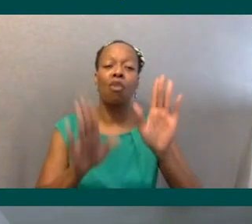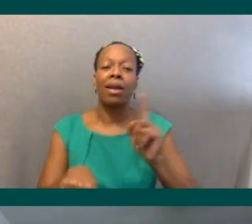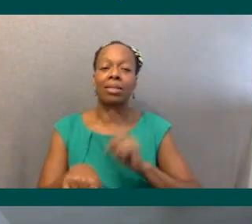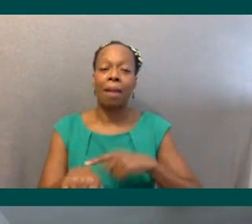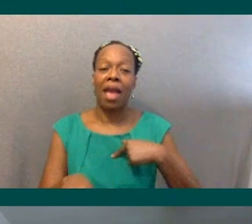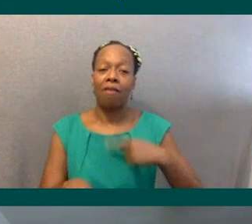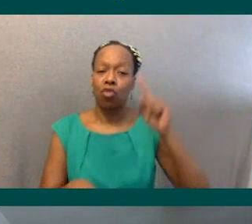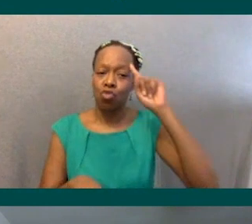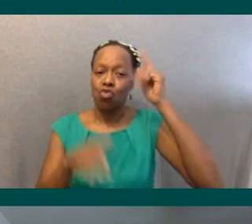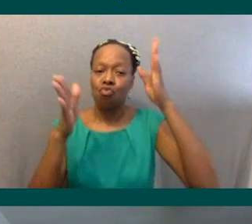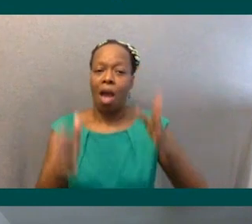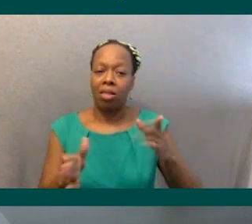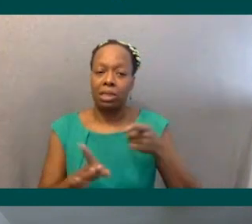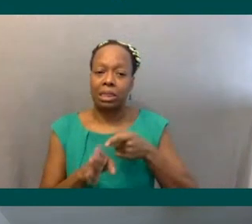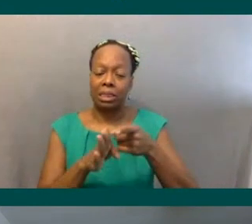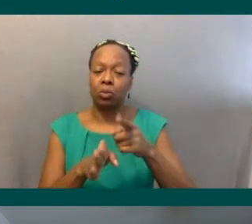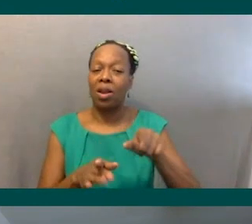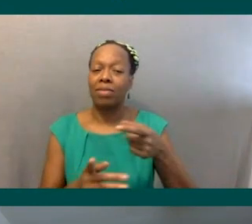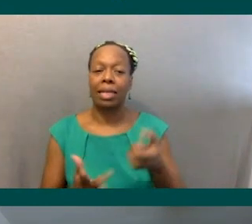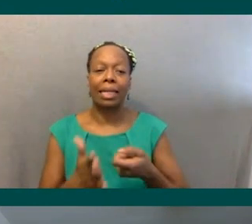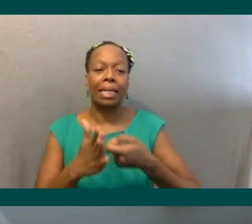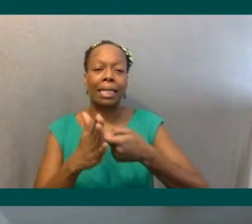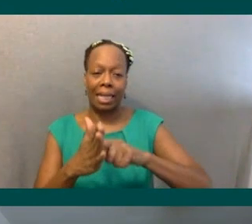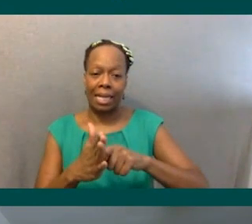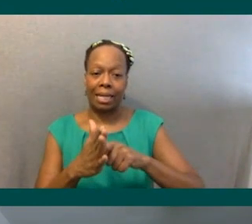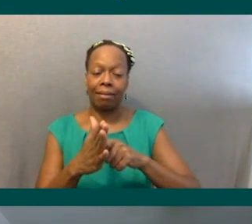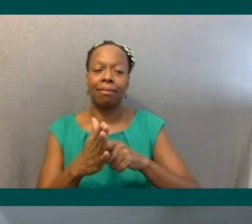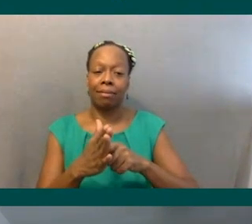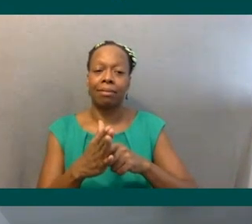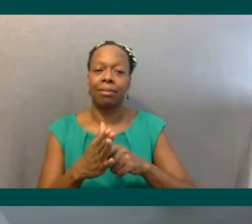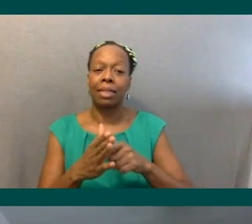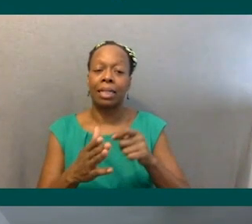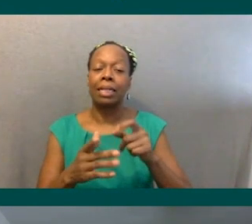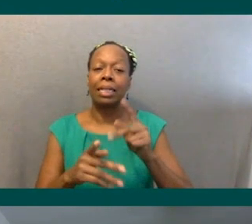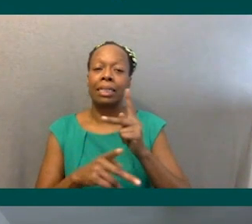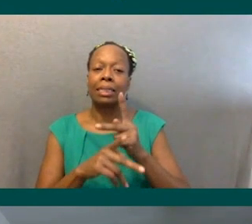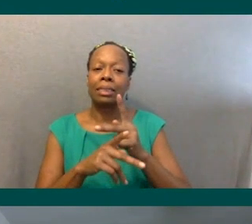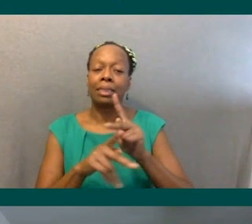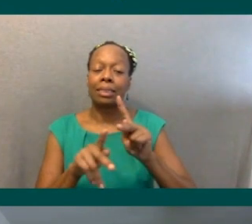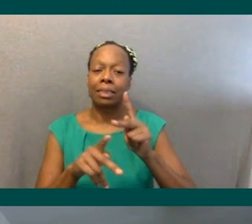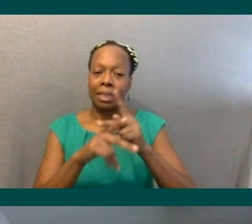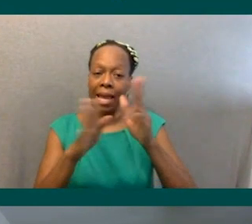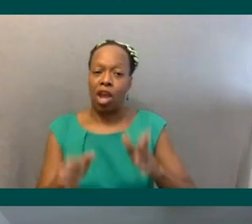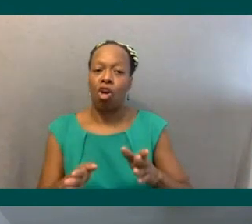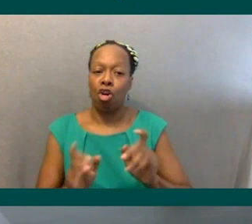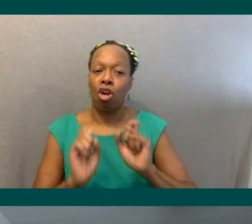Yeah, I think it's really important as we're going on for people to consider, okay, what's happening